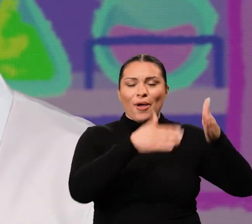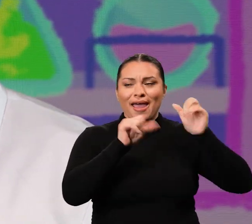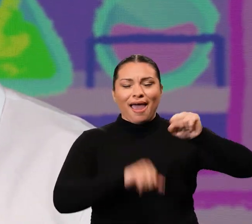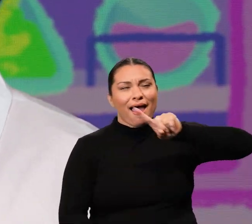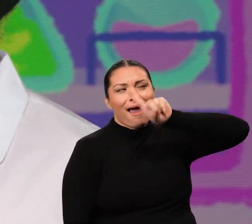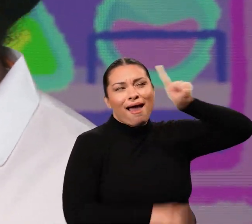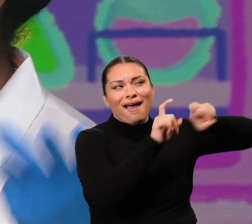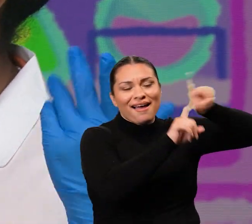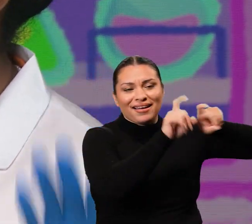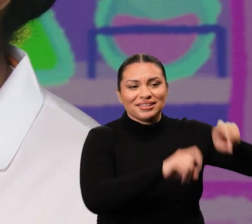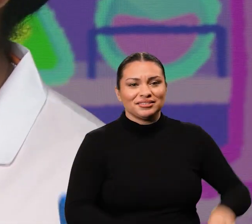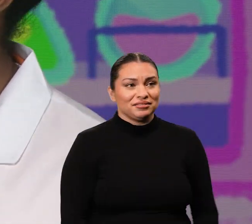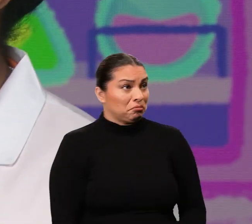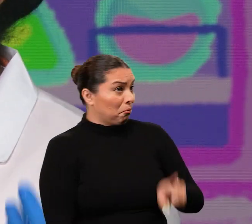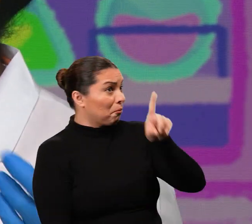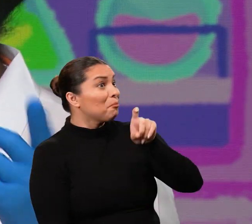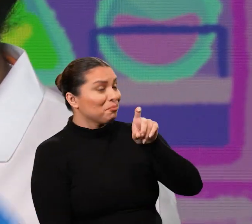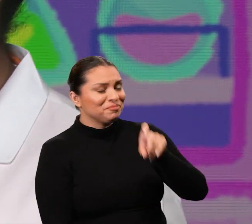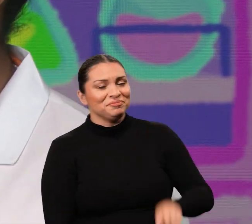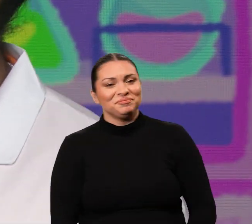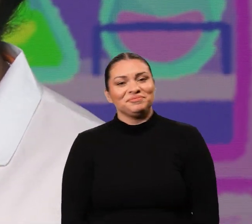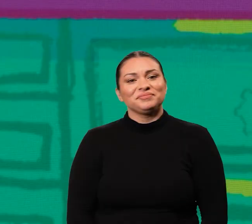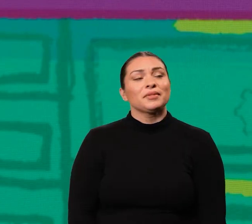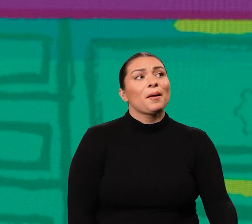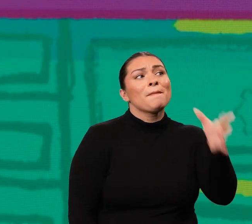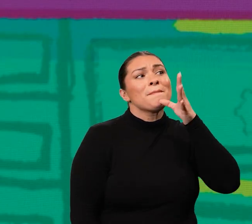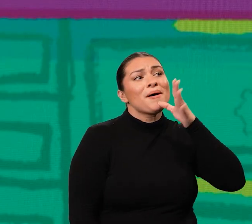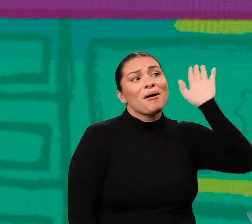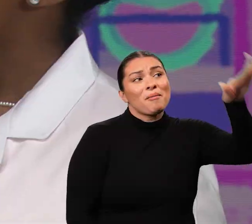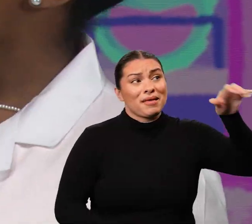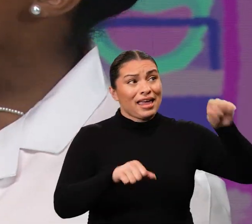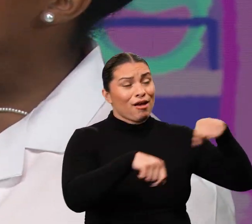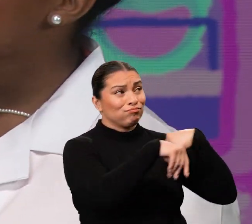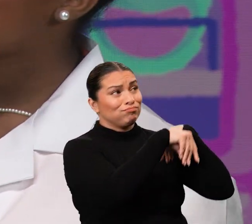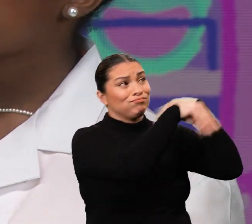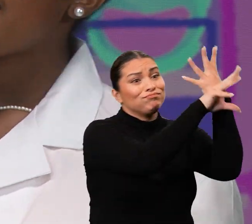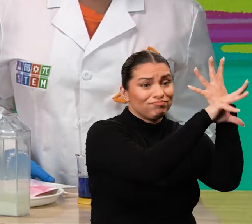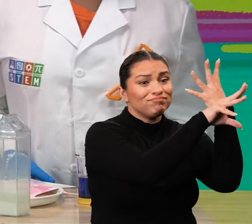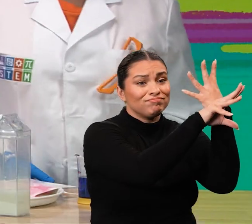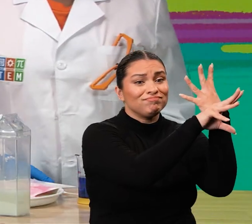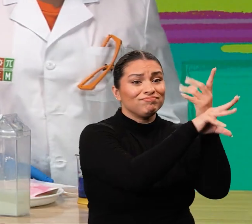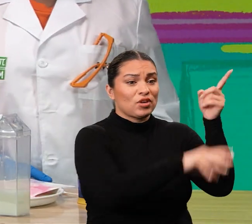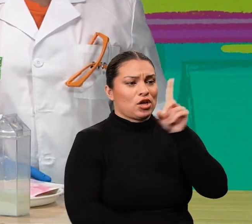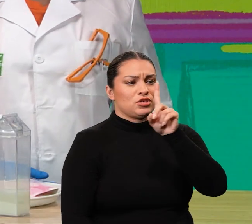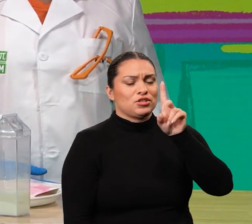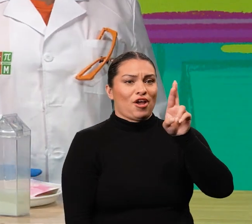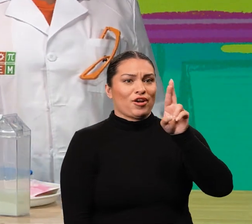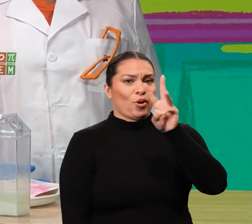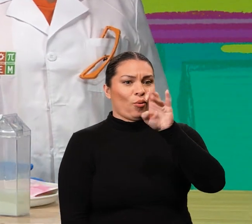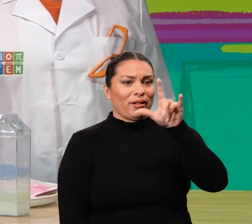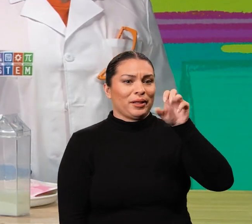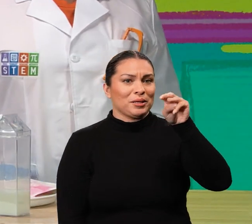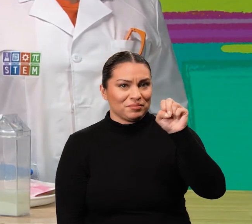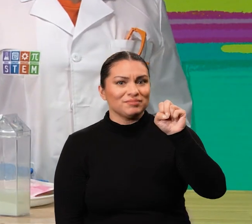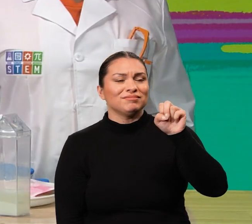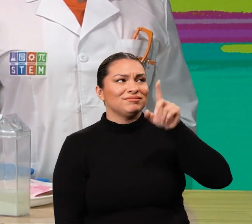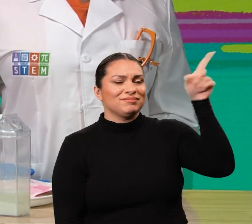Now that's a big question, and I know just the person we can ask. You do? I do. Mom, can I call